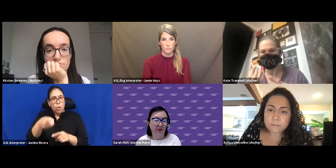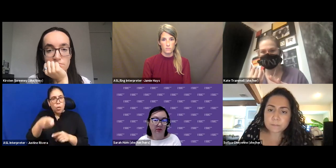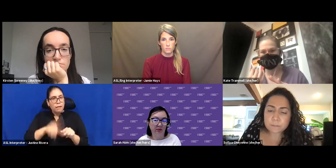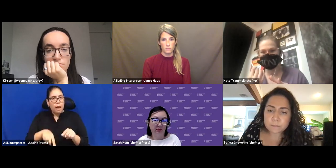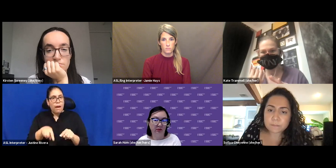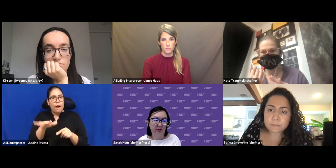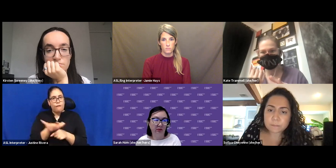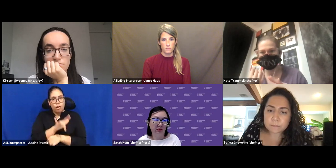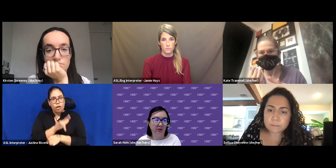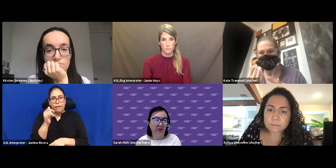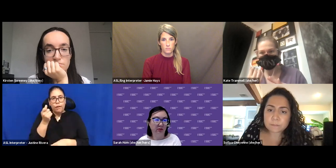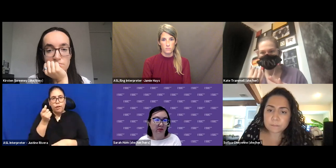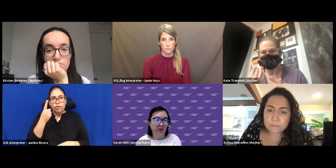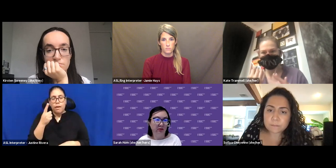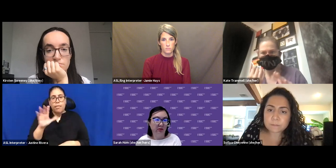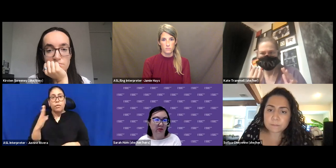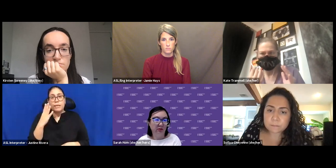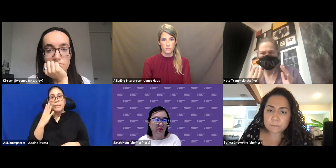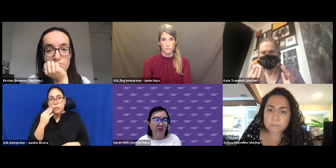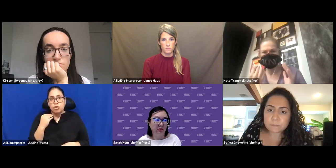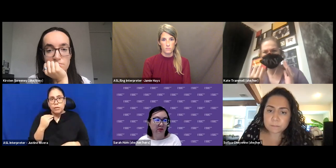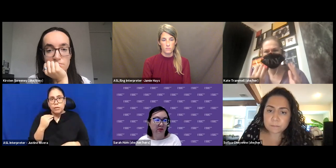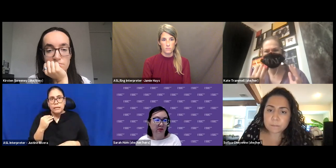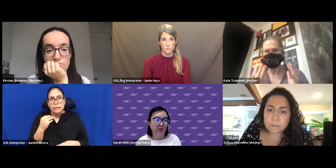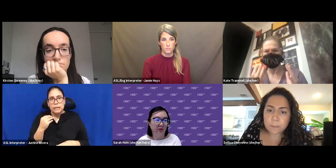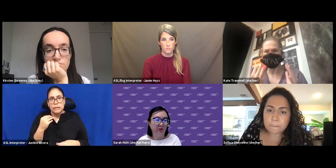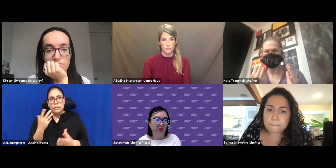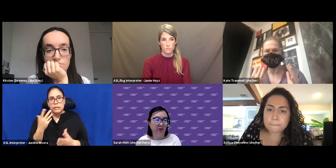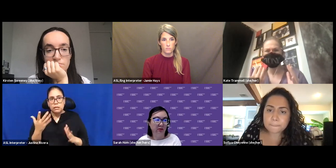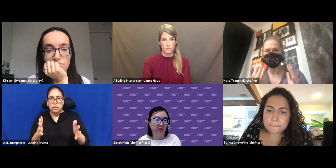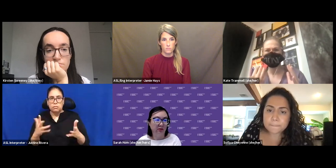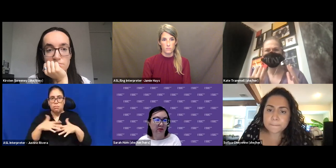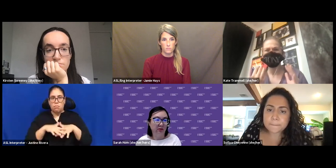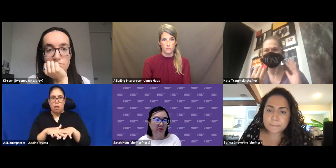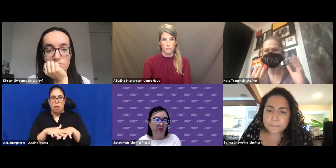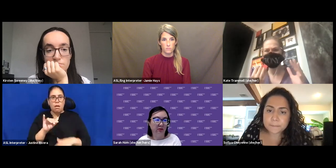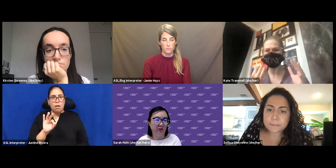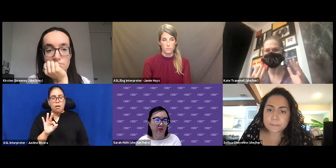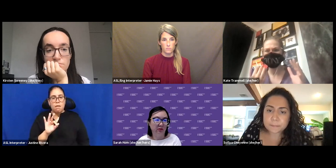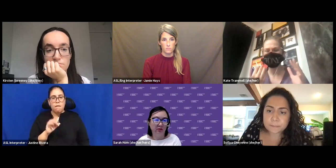experience. So it's a blend of meeting you where you're at, but